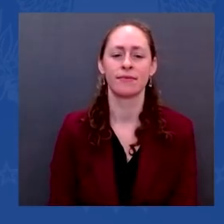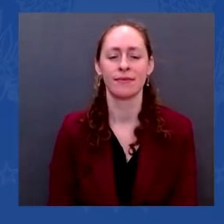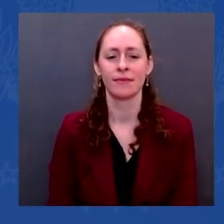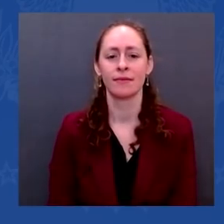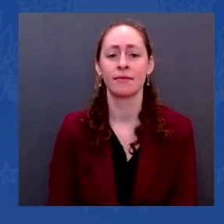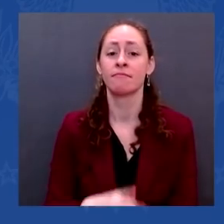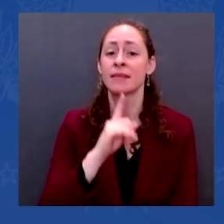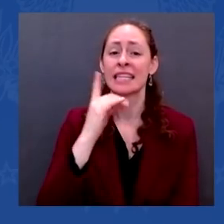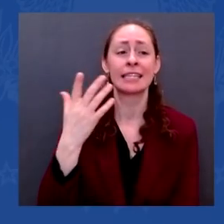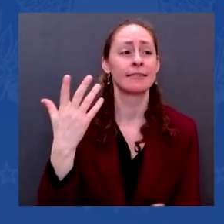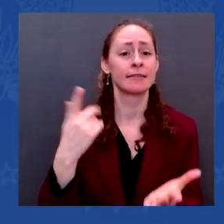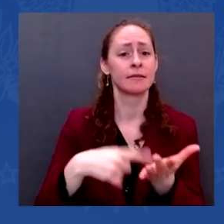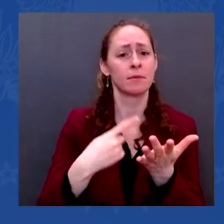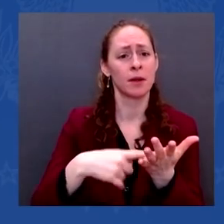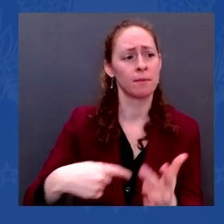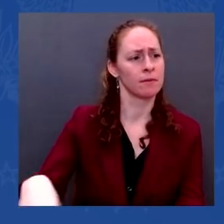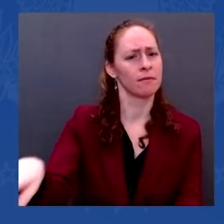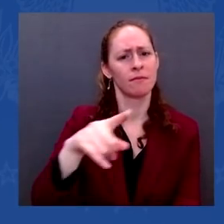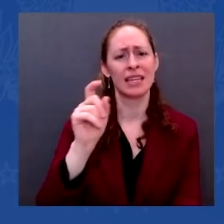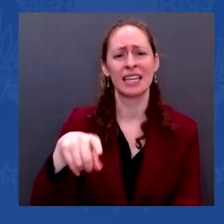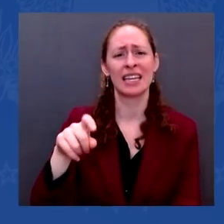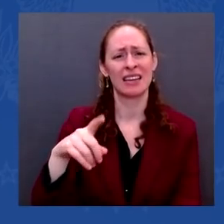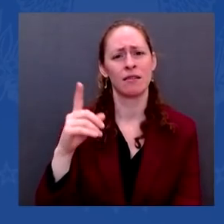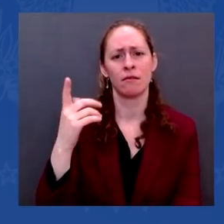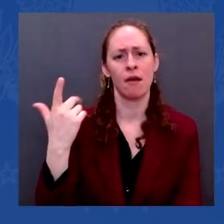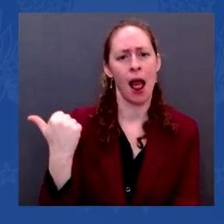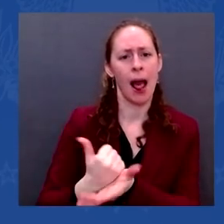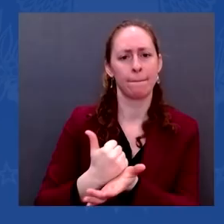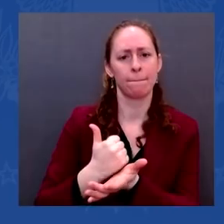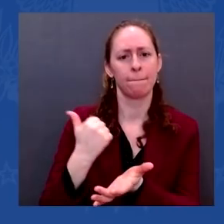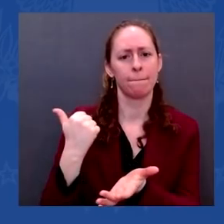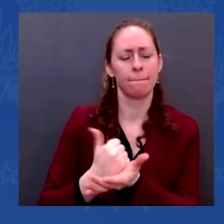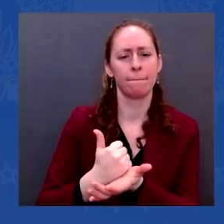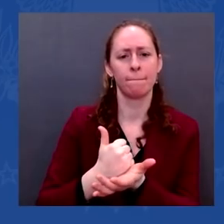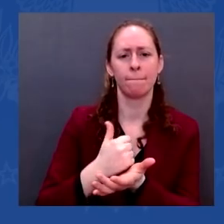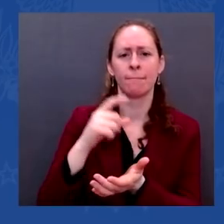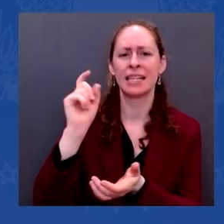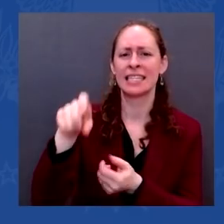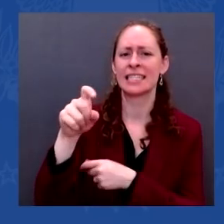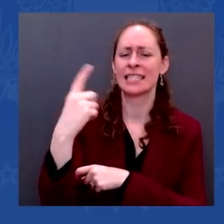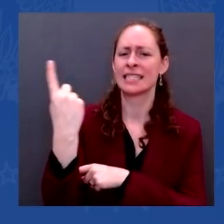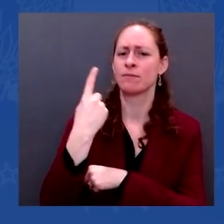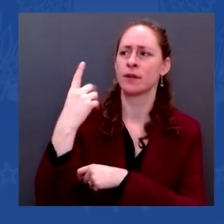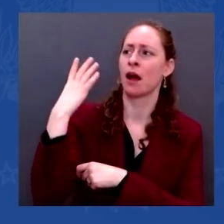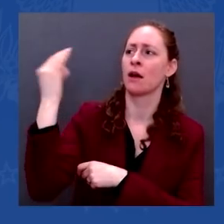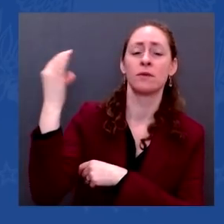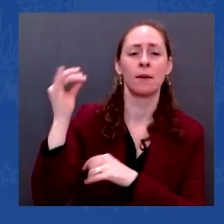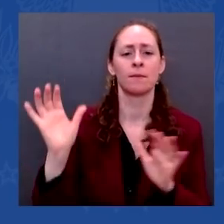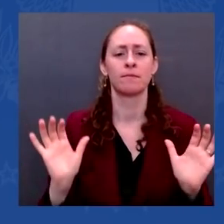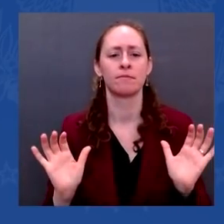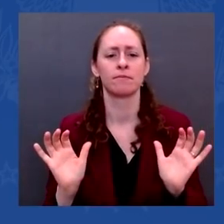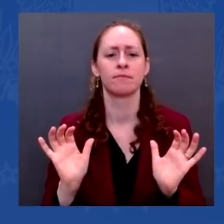Outside ourselves. I've attended many of these prayer breakfasts over the years -- with our nation at war,